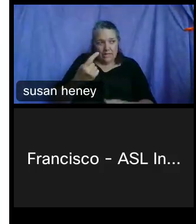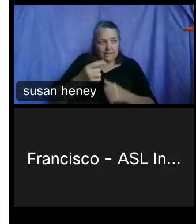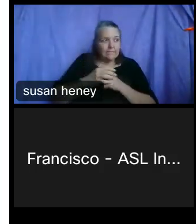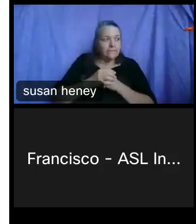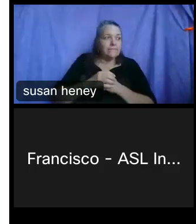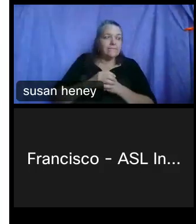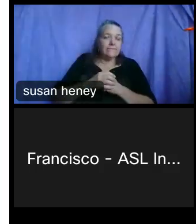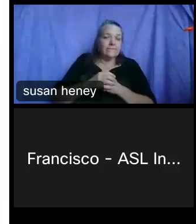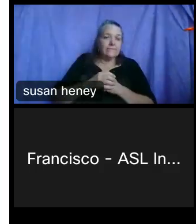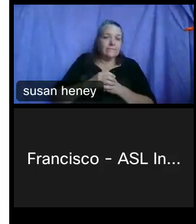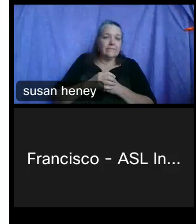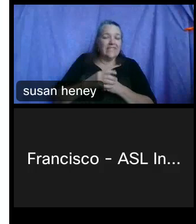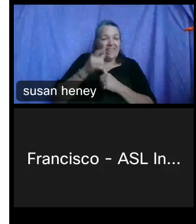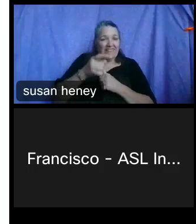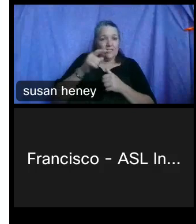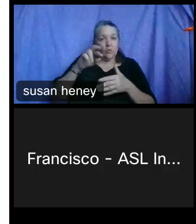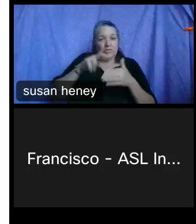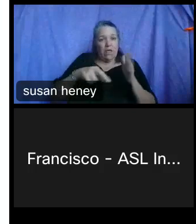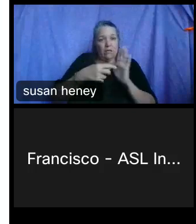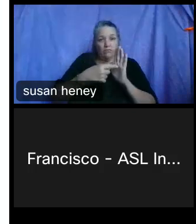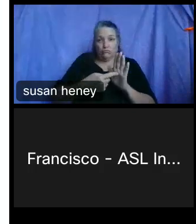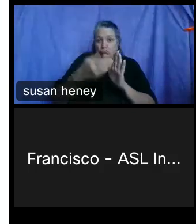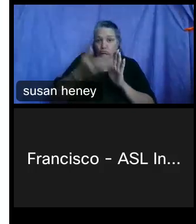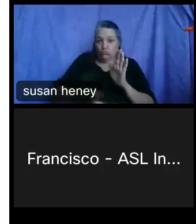Now here's the table result. This is obviously a screenshot,